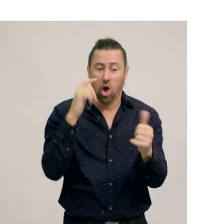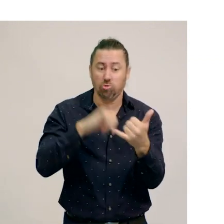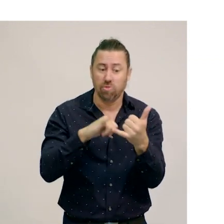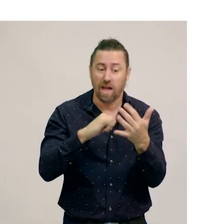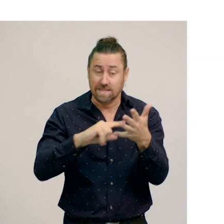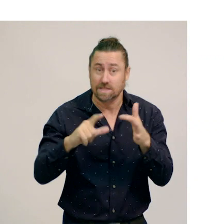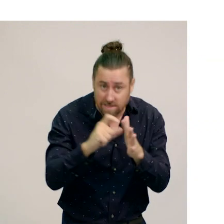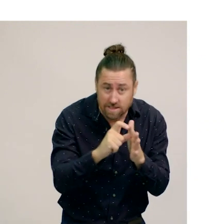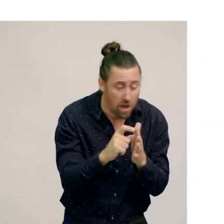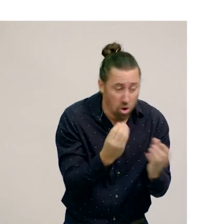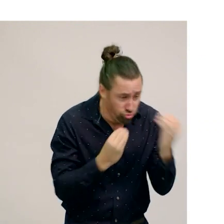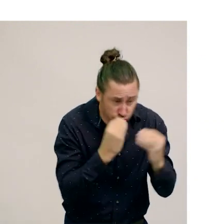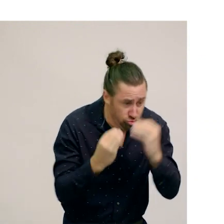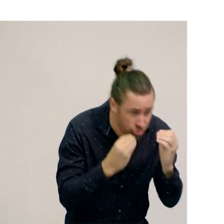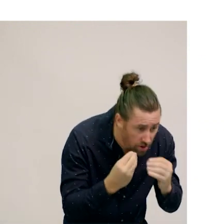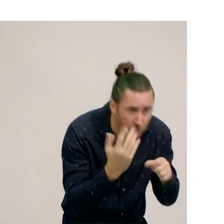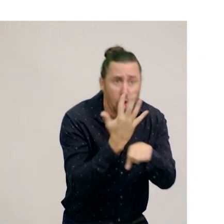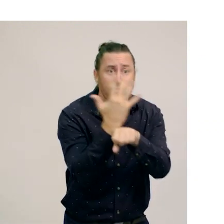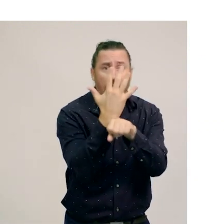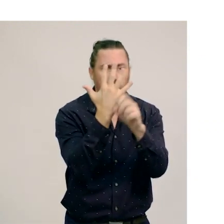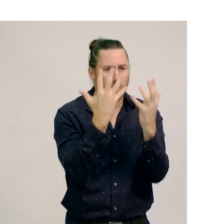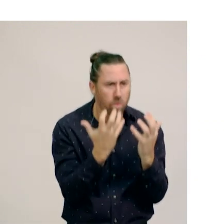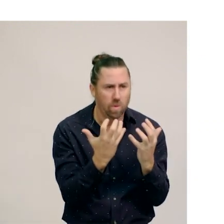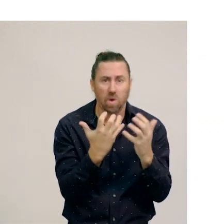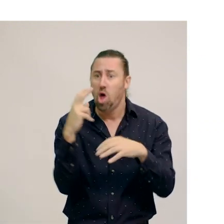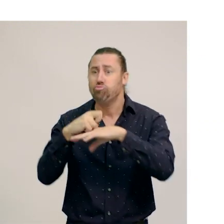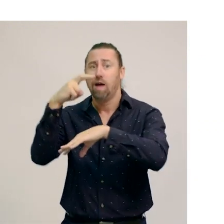which would affect the shelter and food sources available for grasshoppers.